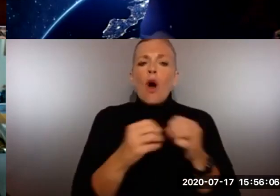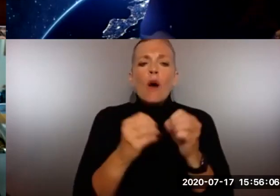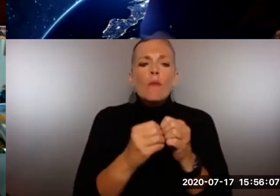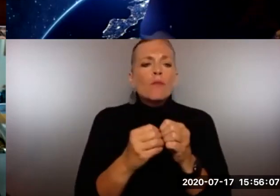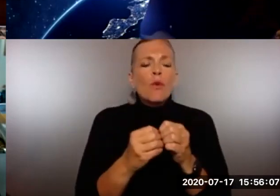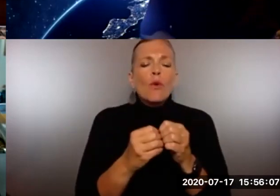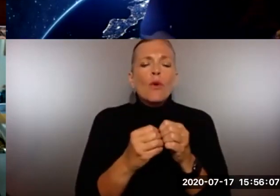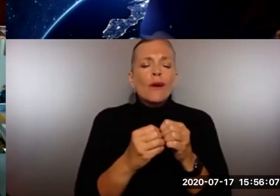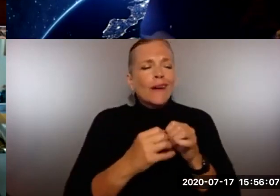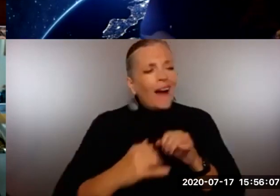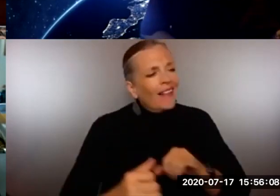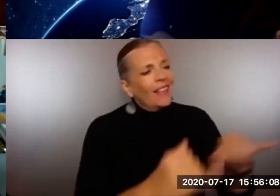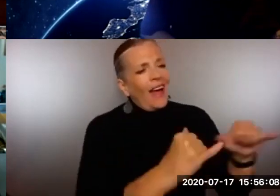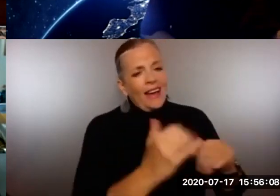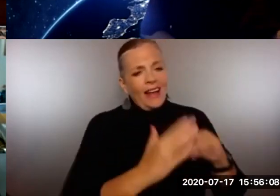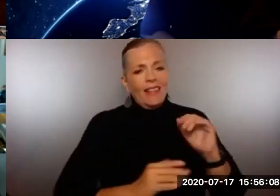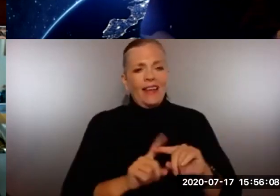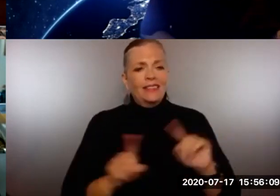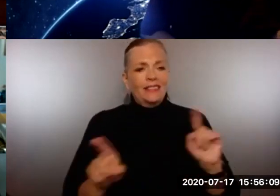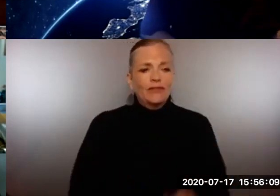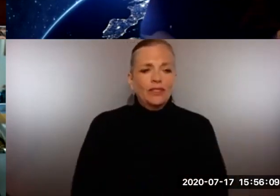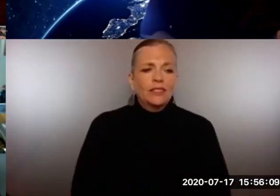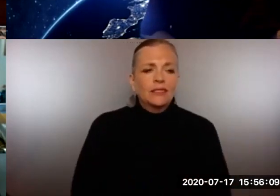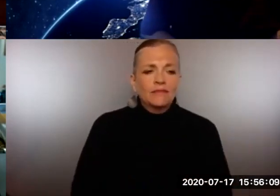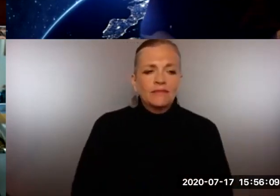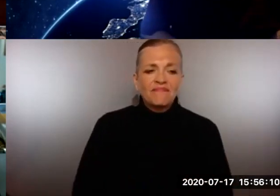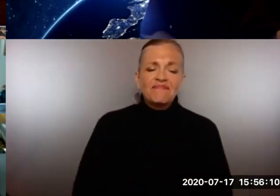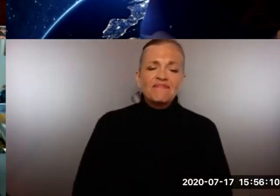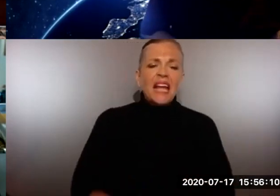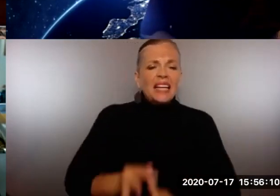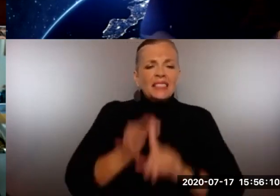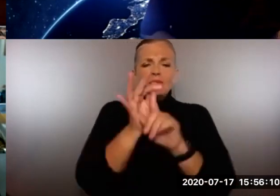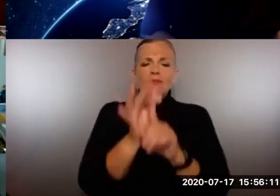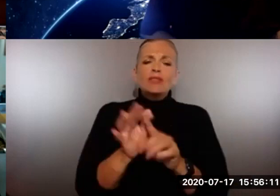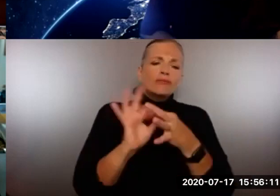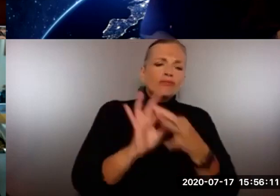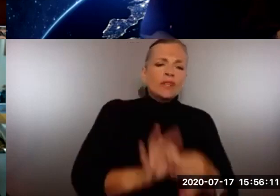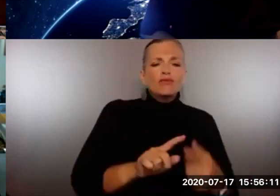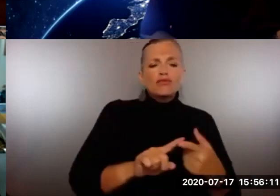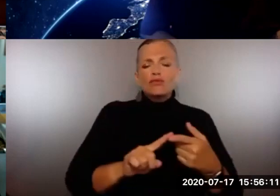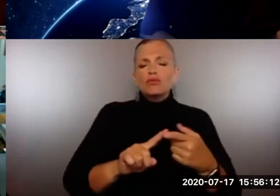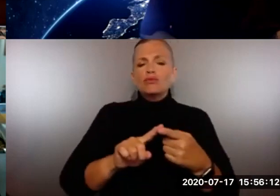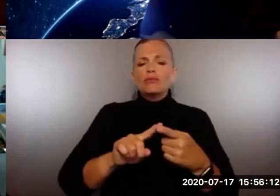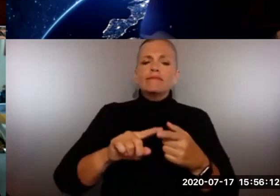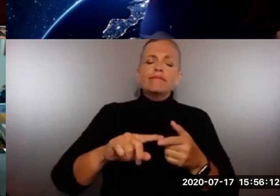And the second is that because of this, the justice,